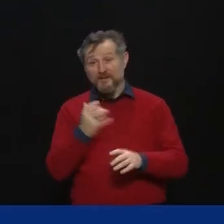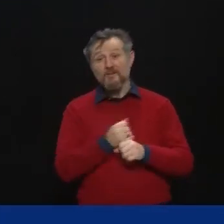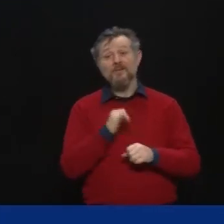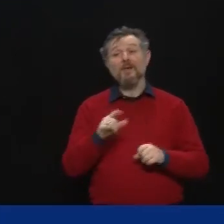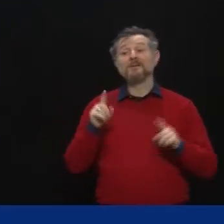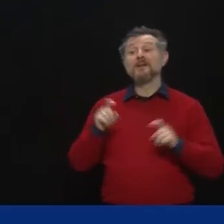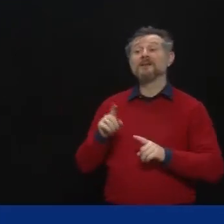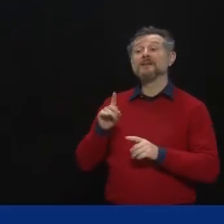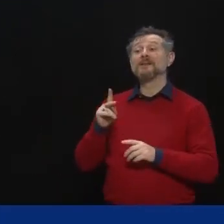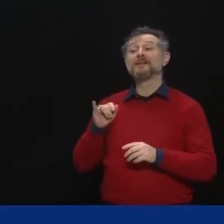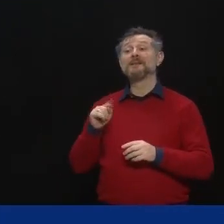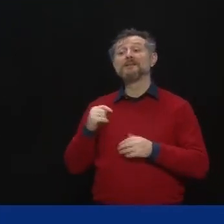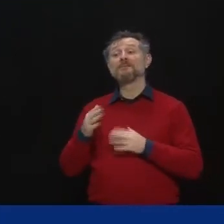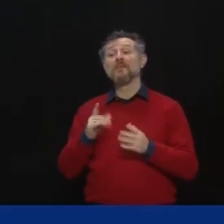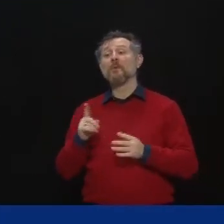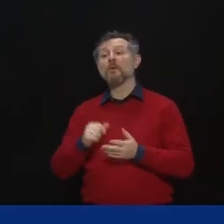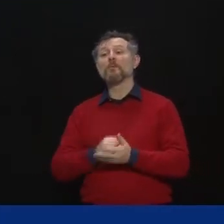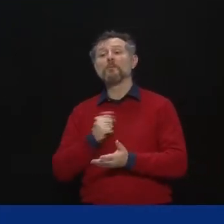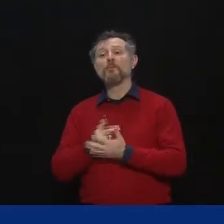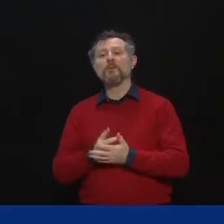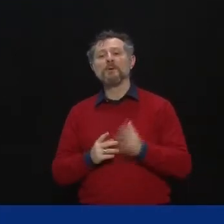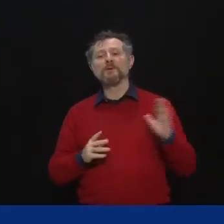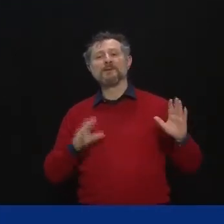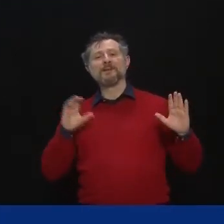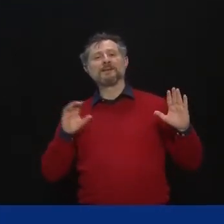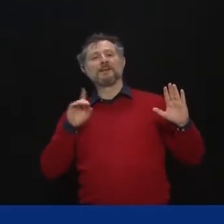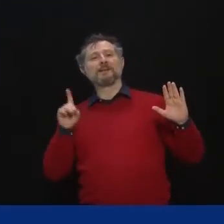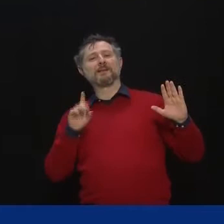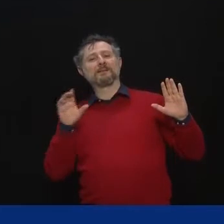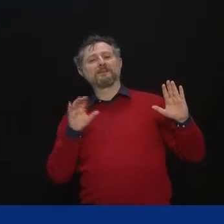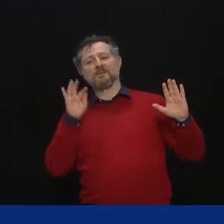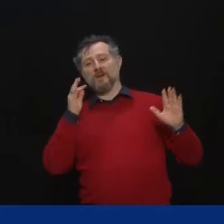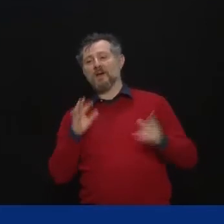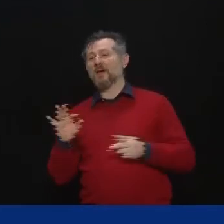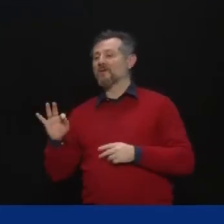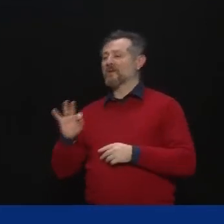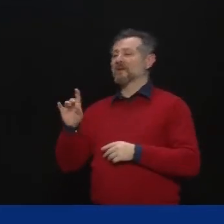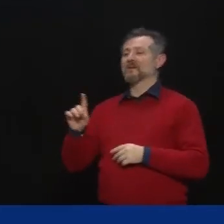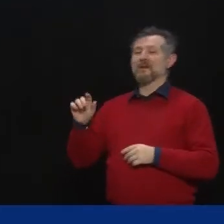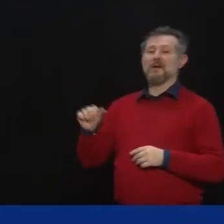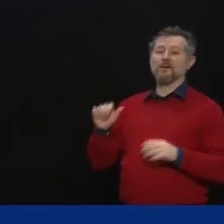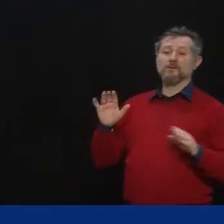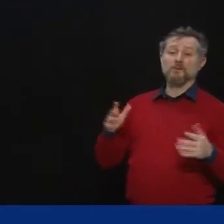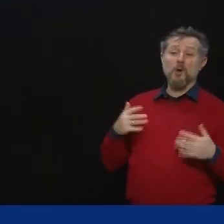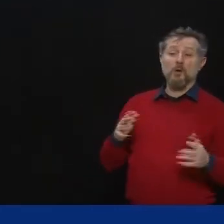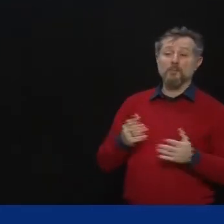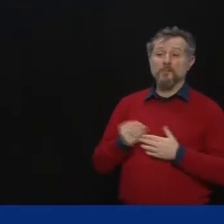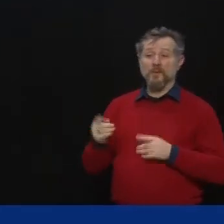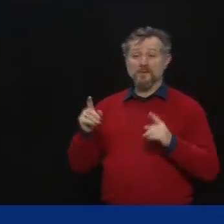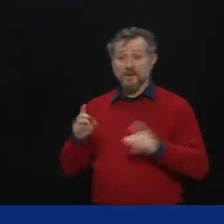SO THAT NEW YORKERS CAN PROTECT BUT PLEASE WHEN YOU ARE GETTING